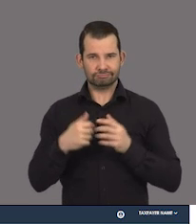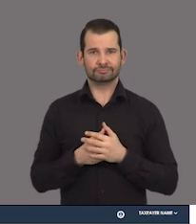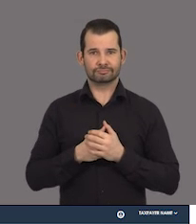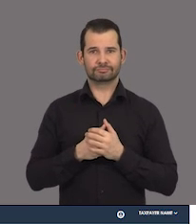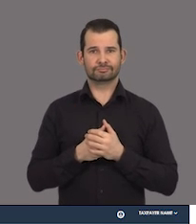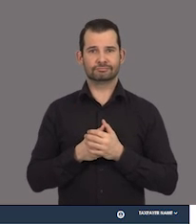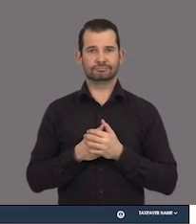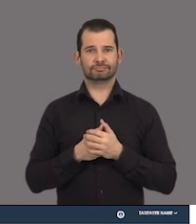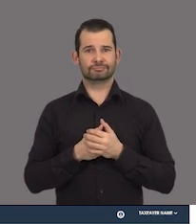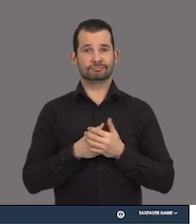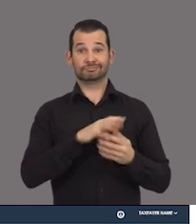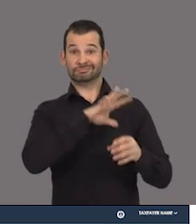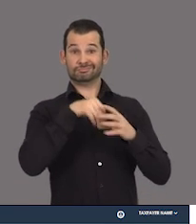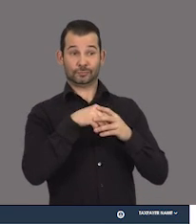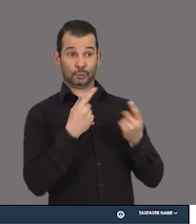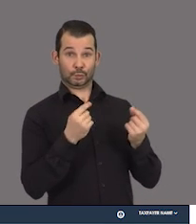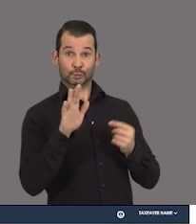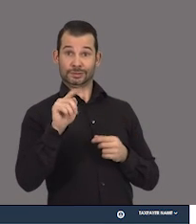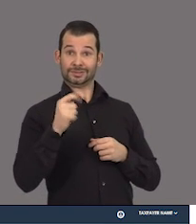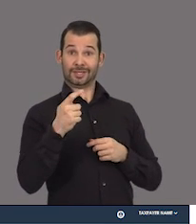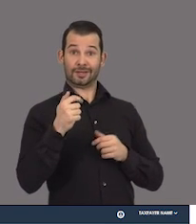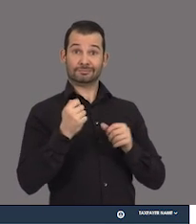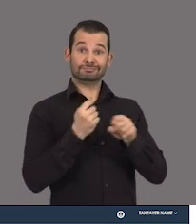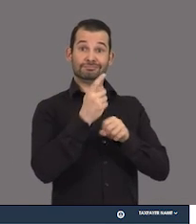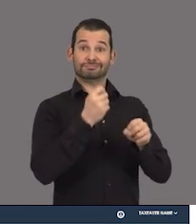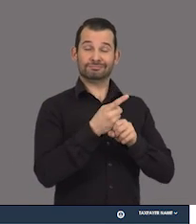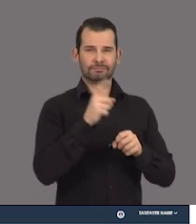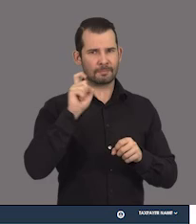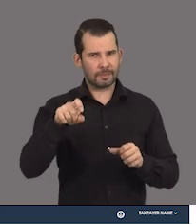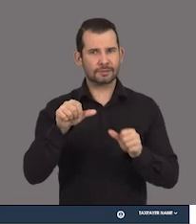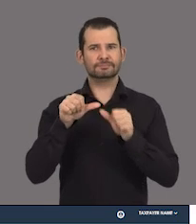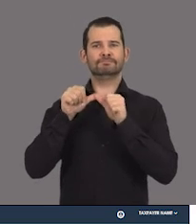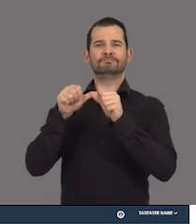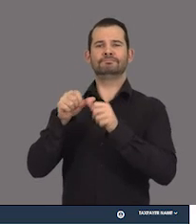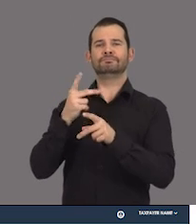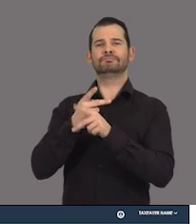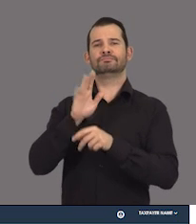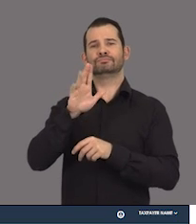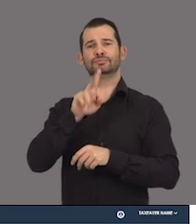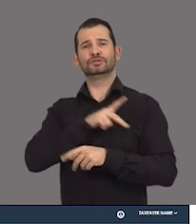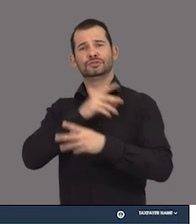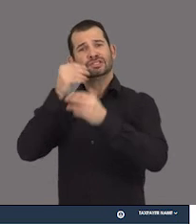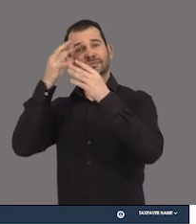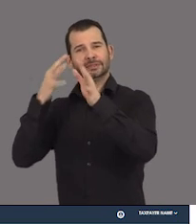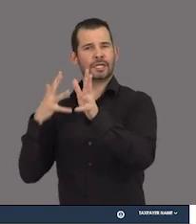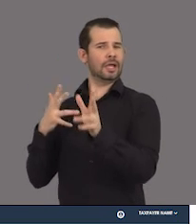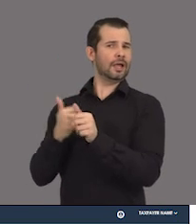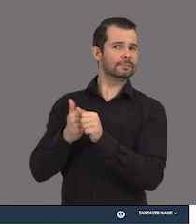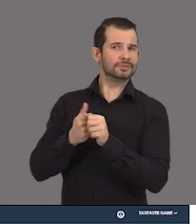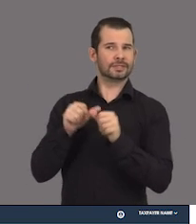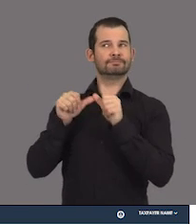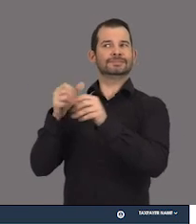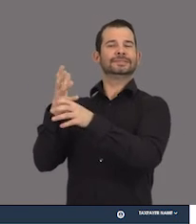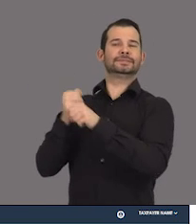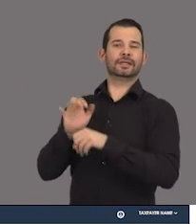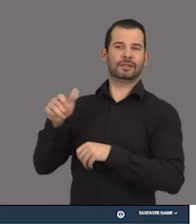Along with doing your taxes every year, you must keep your personal information up to date to keep getting benefits and credits.